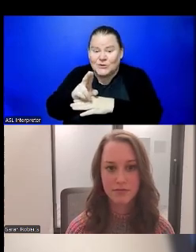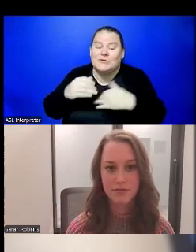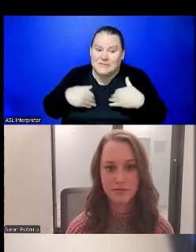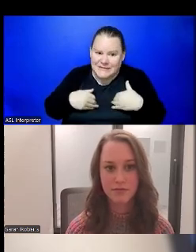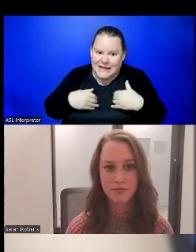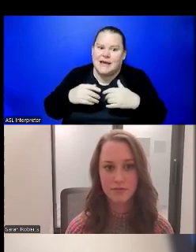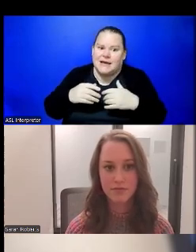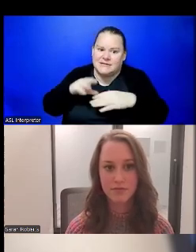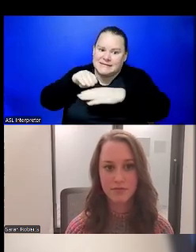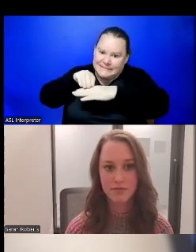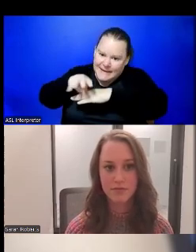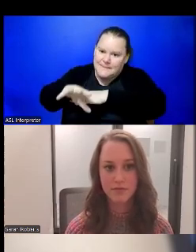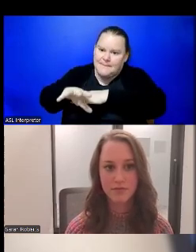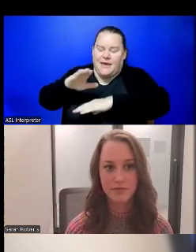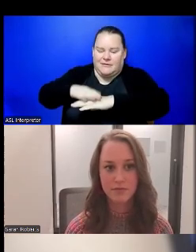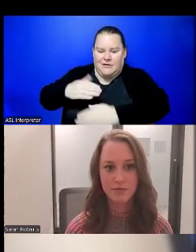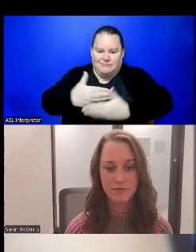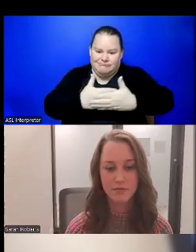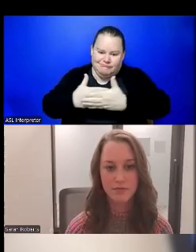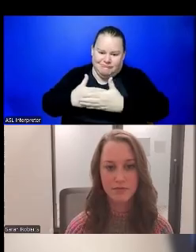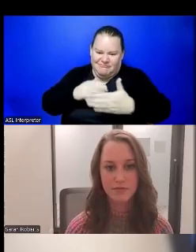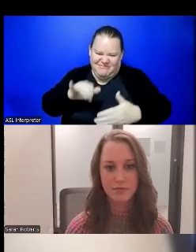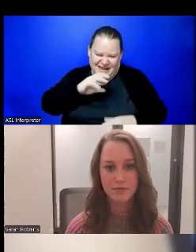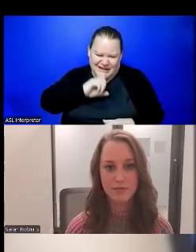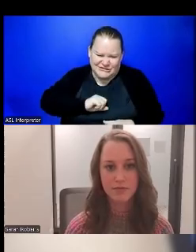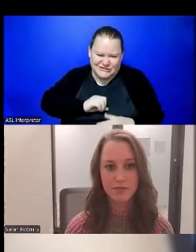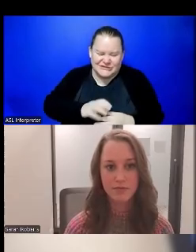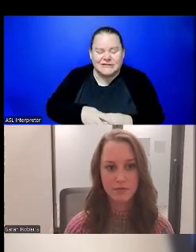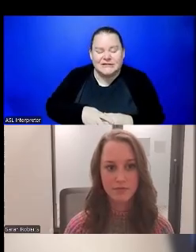in kids at this age. It's one of the biggest advancements that we